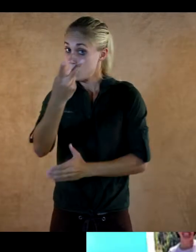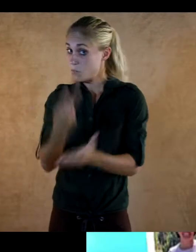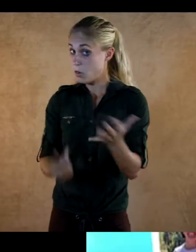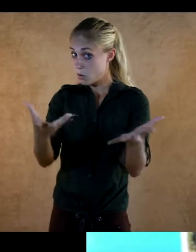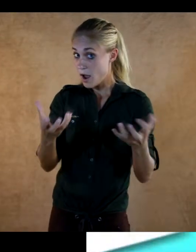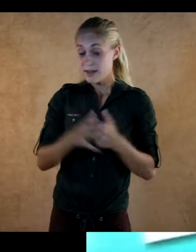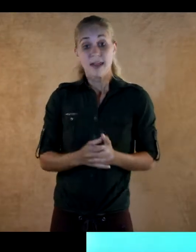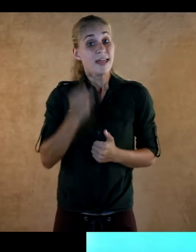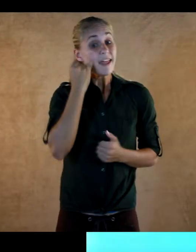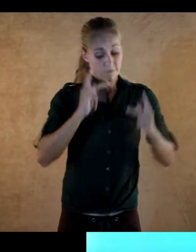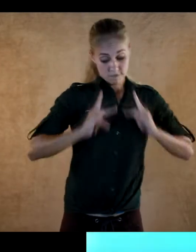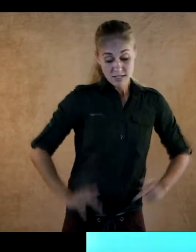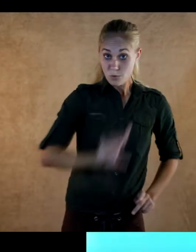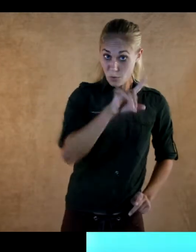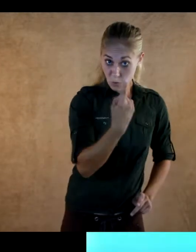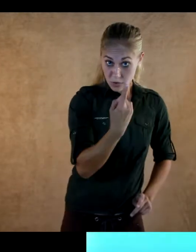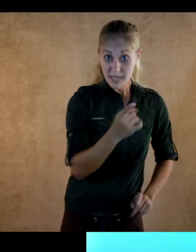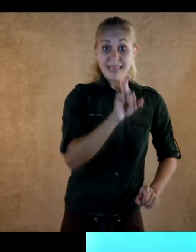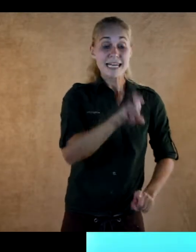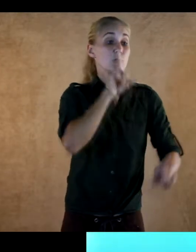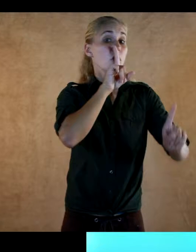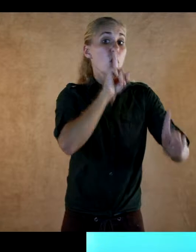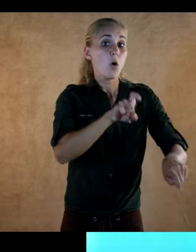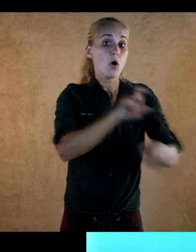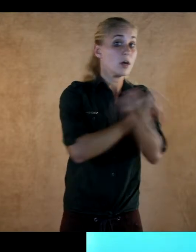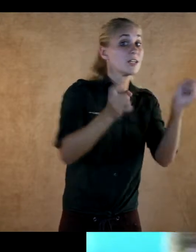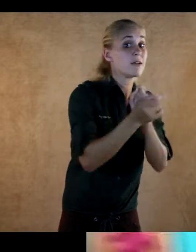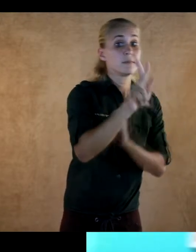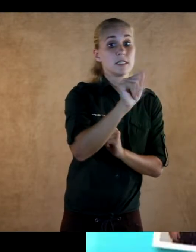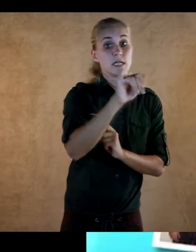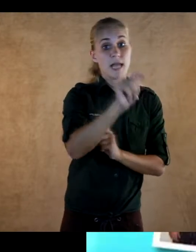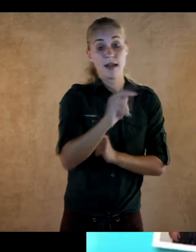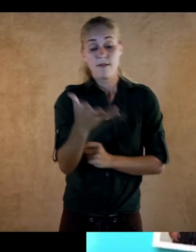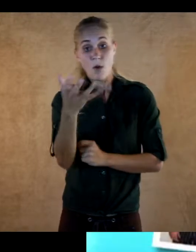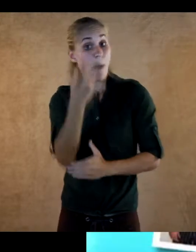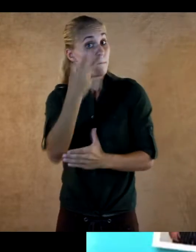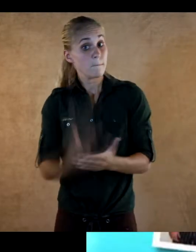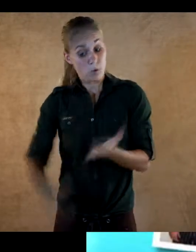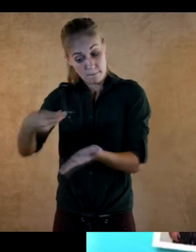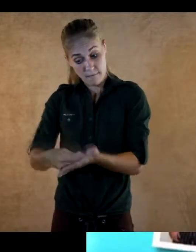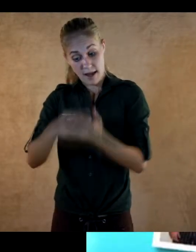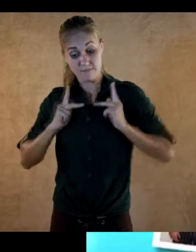If they just want a physical transformation, have them order a transformation kit. If they want a physical AND financial transformation,